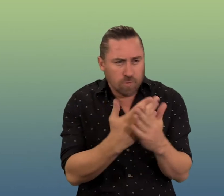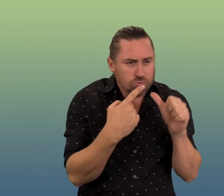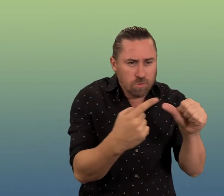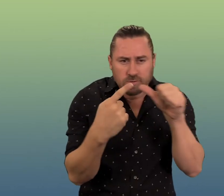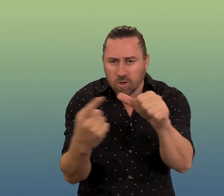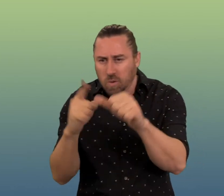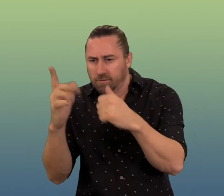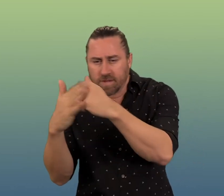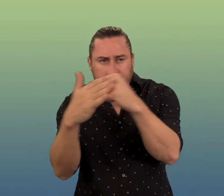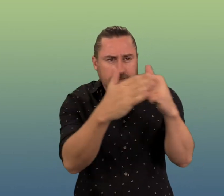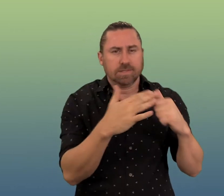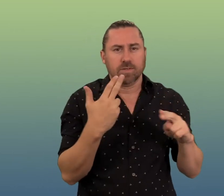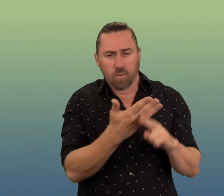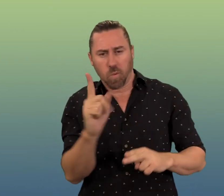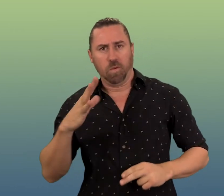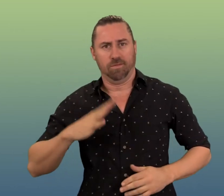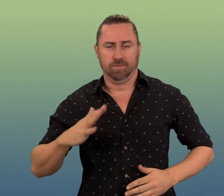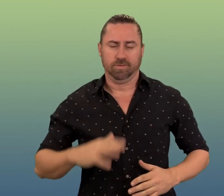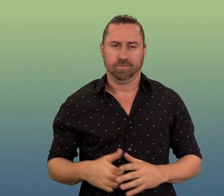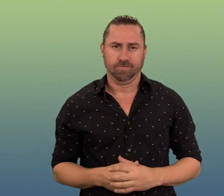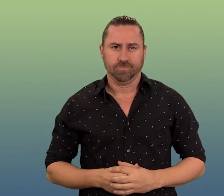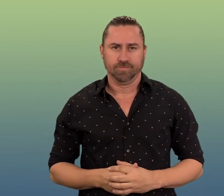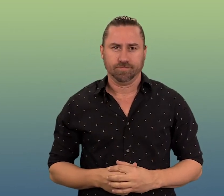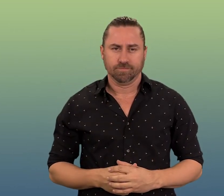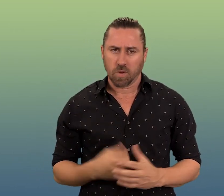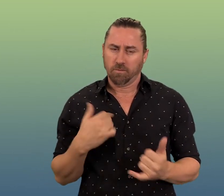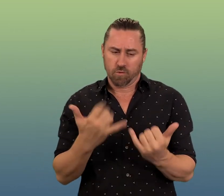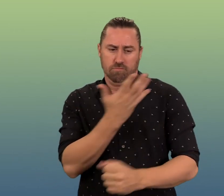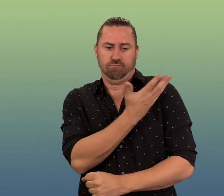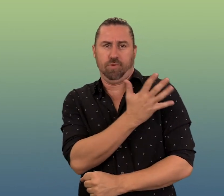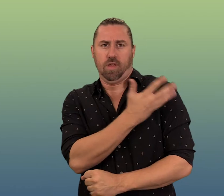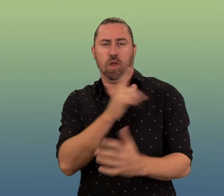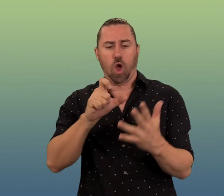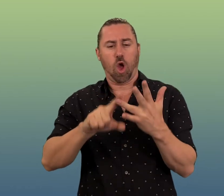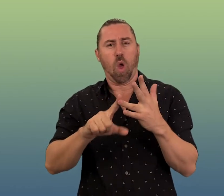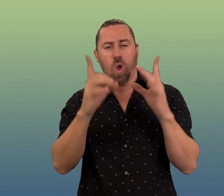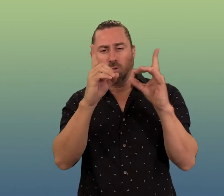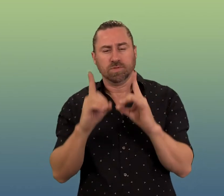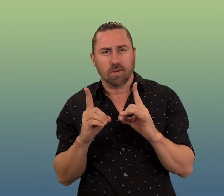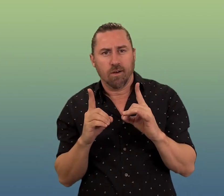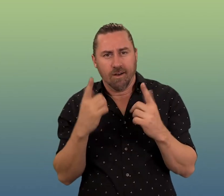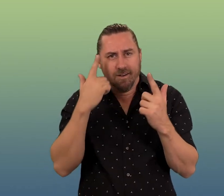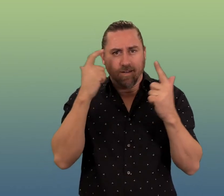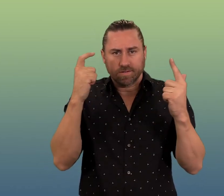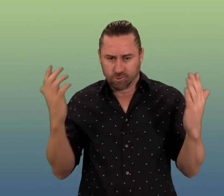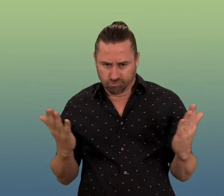to improving our products goods and services. I am proud of the co-design methodology used to develop